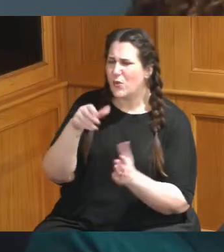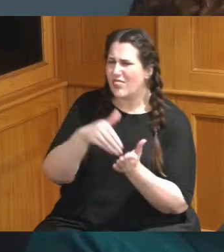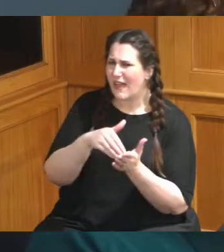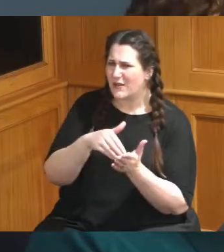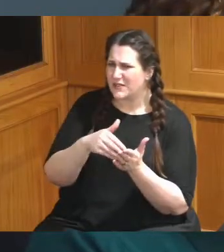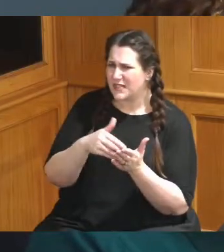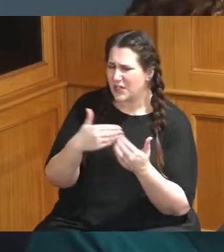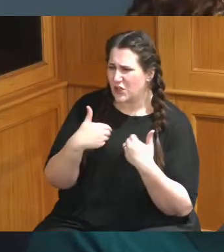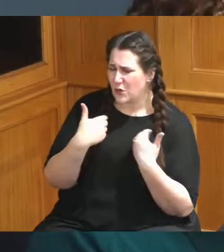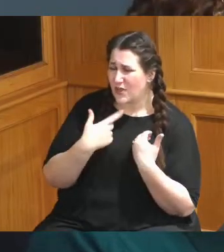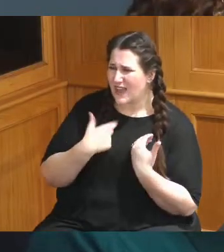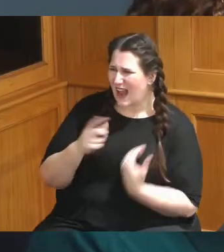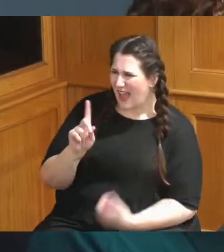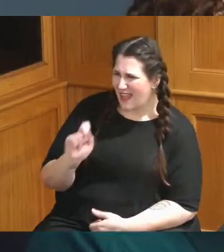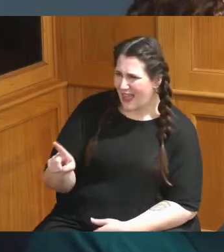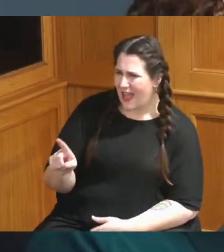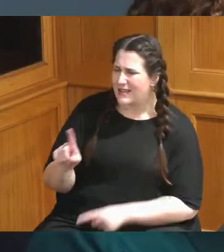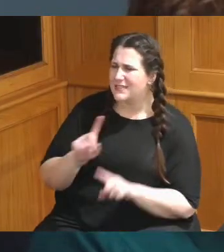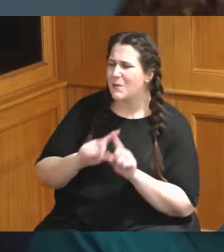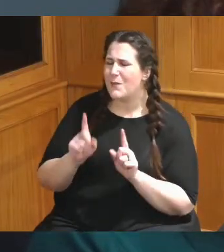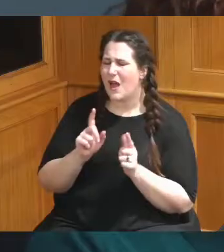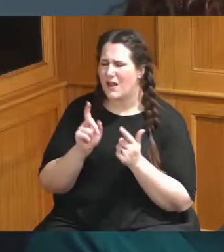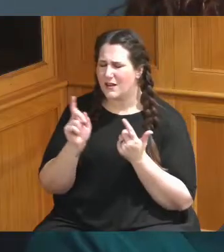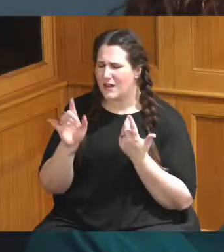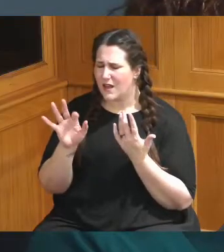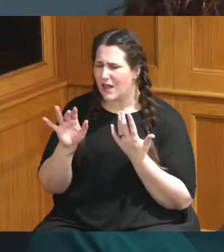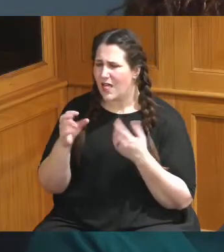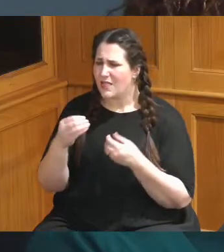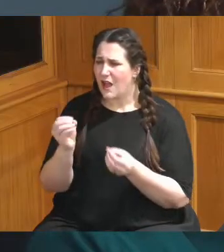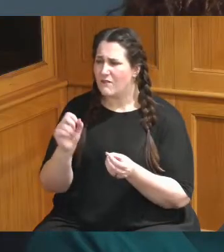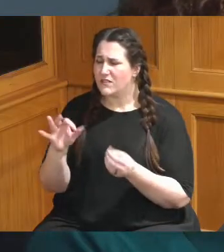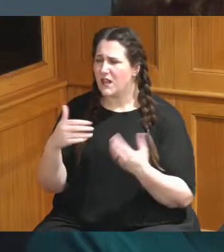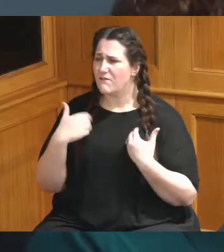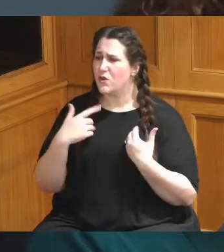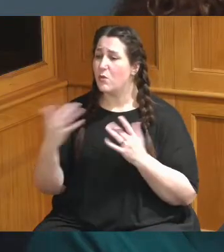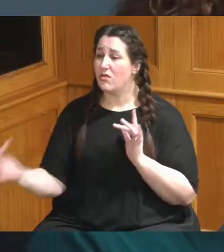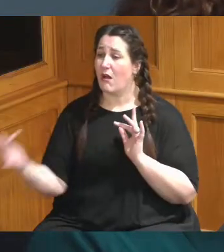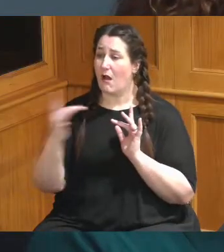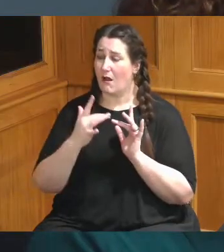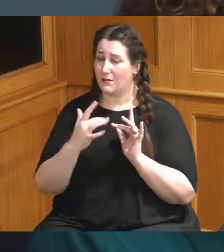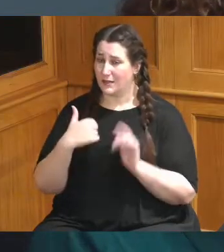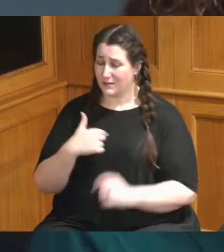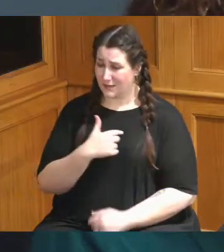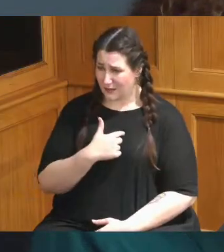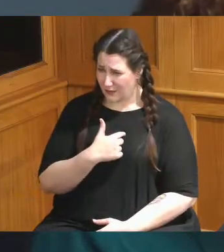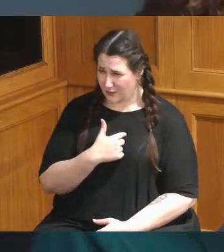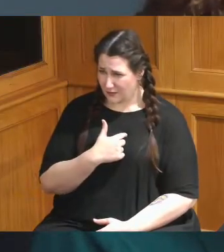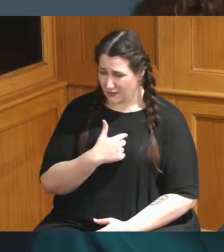had asked about that, but then the Office of Youth contacted my office and said they needed to talk